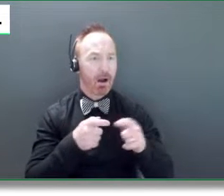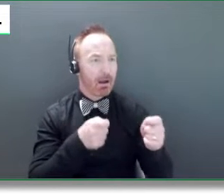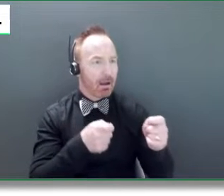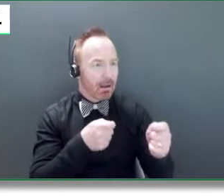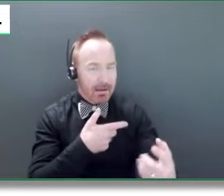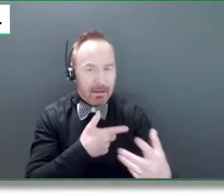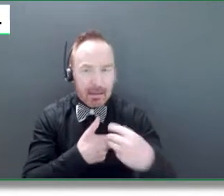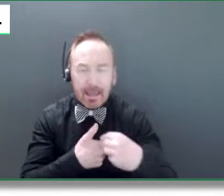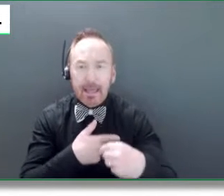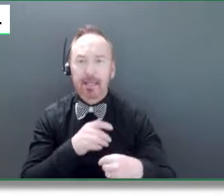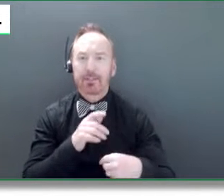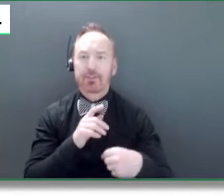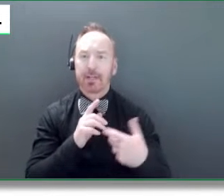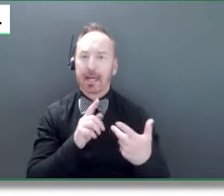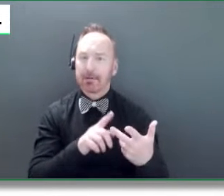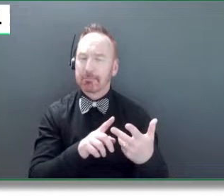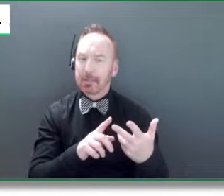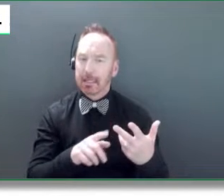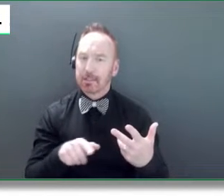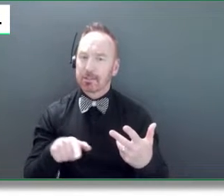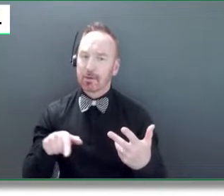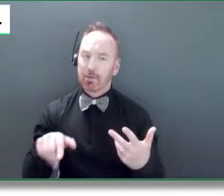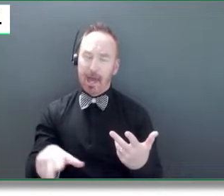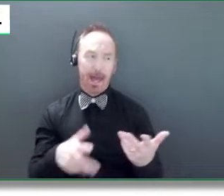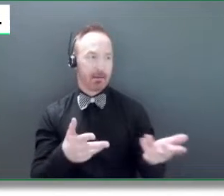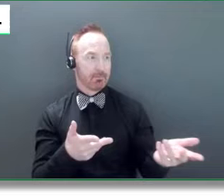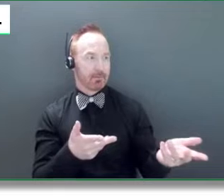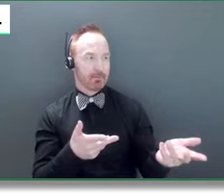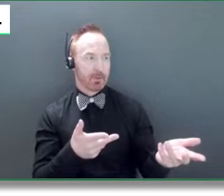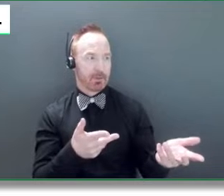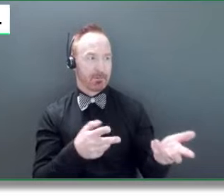and that comes through and that makes it engaging and I don't know about the